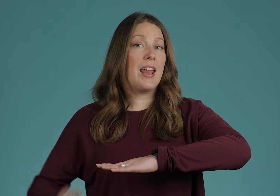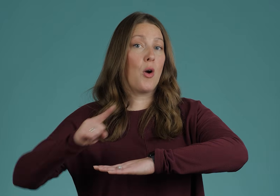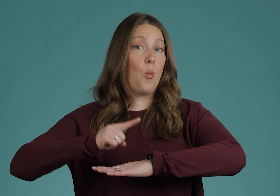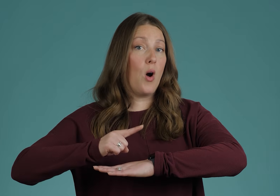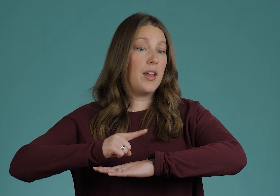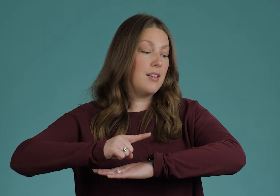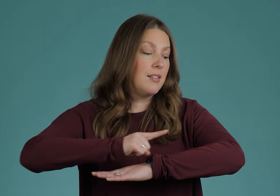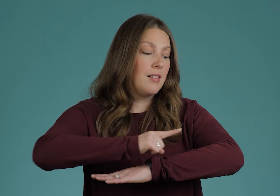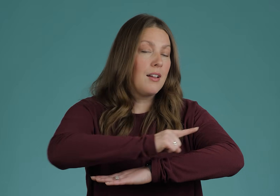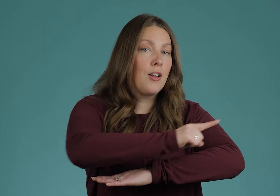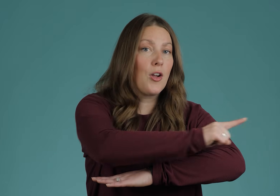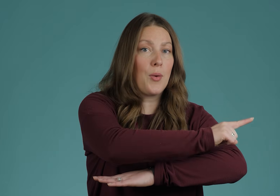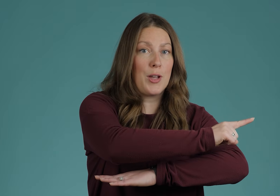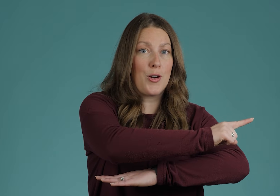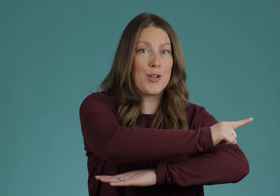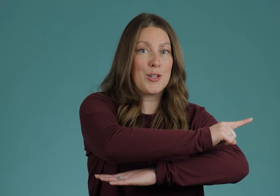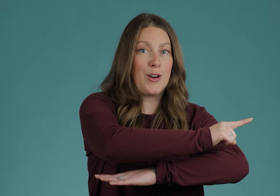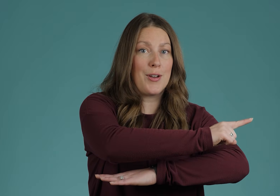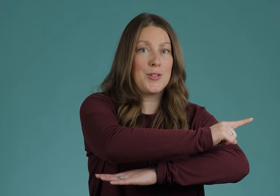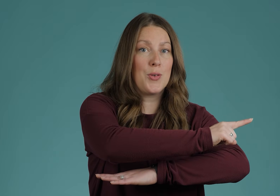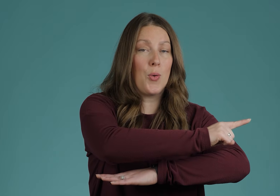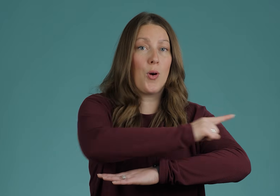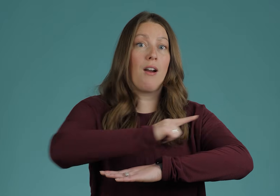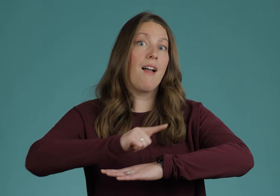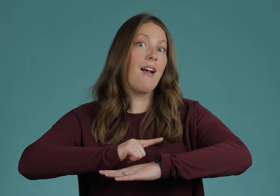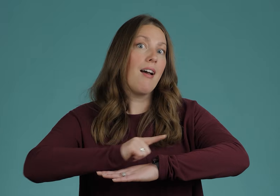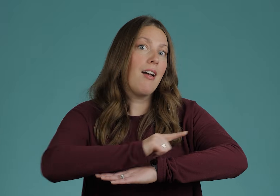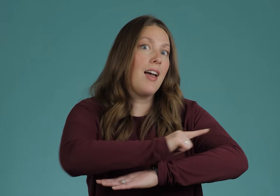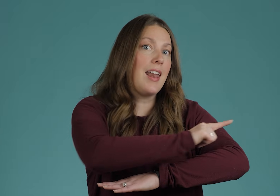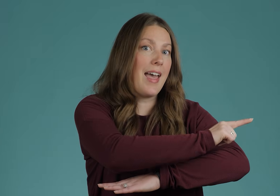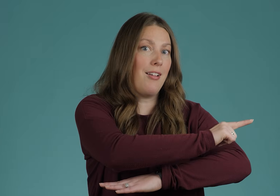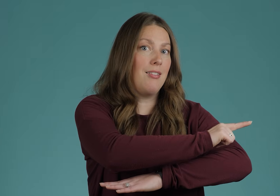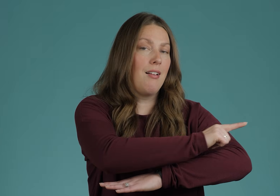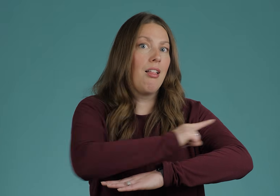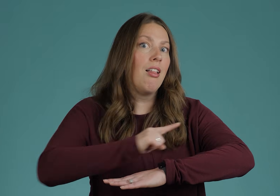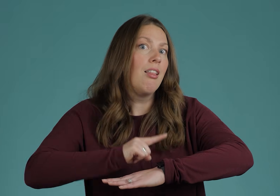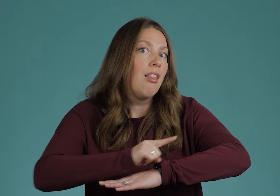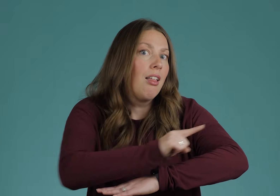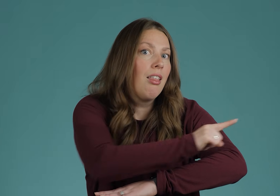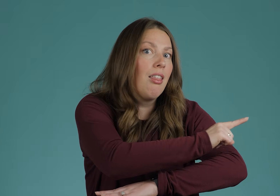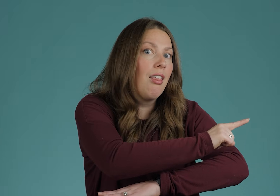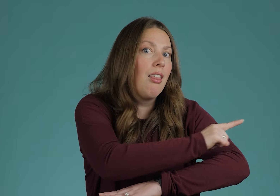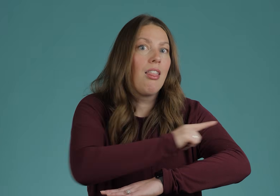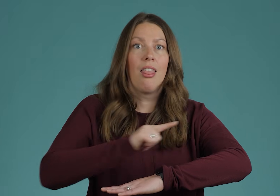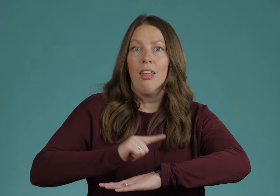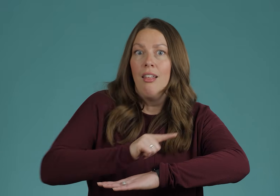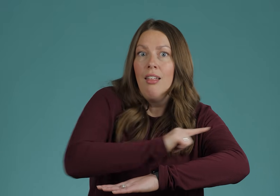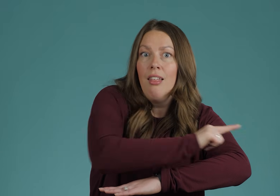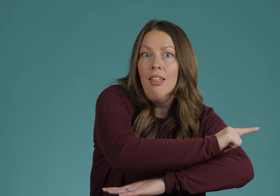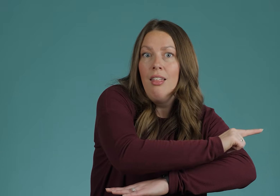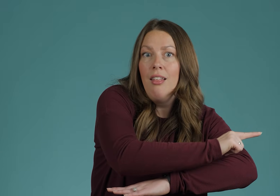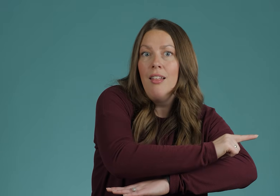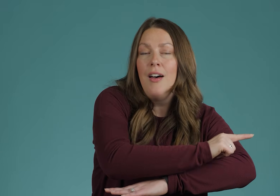and a one going across the ground or an L.